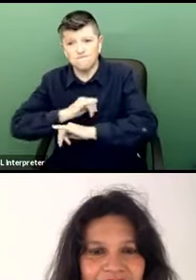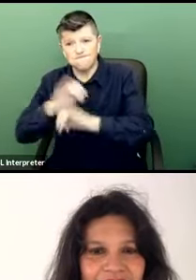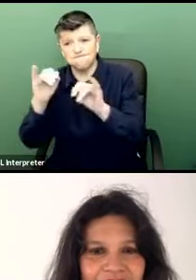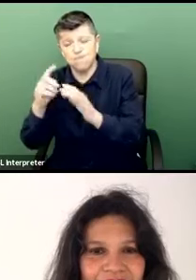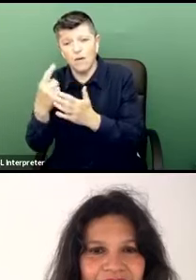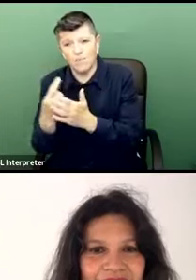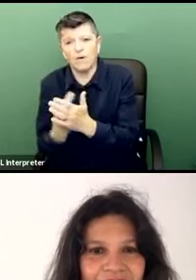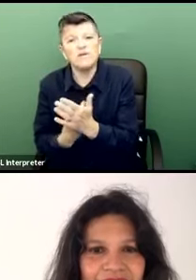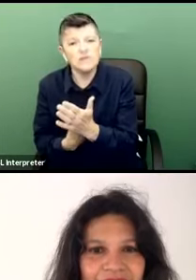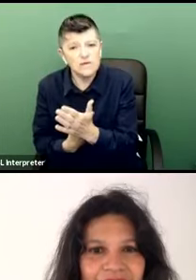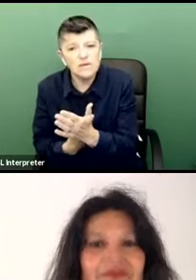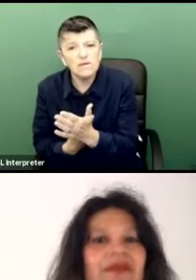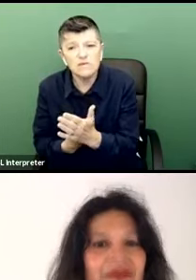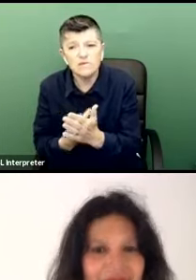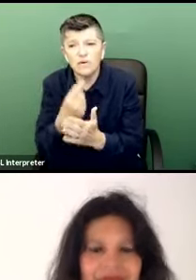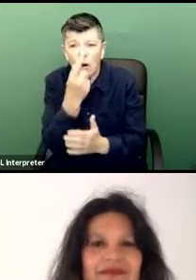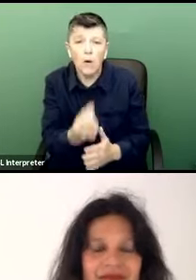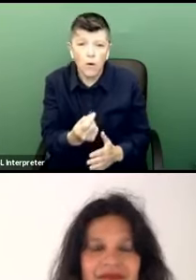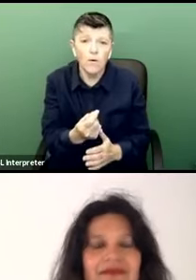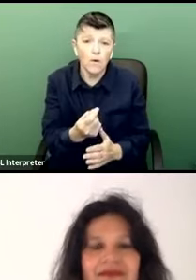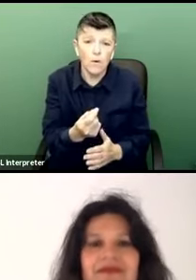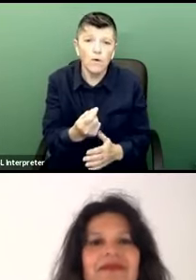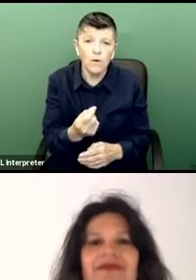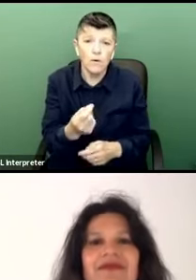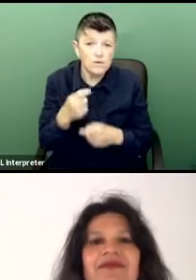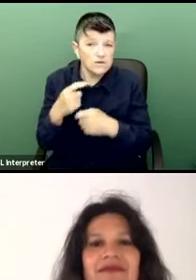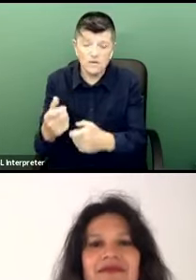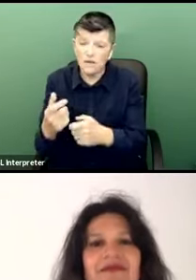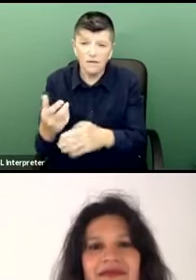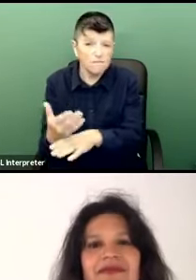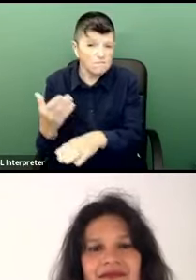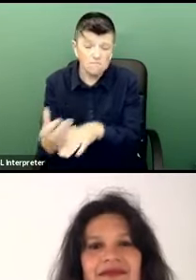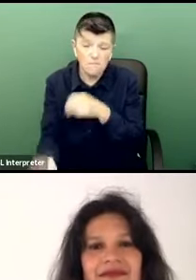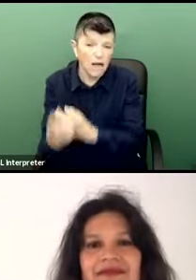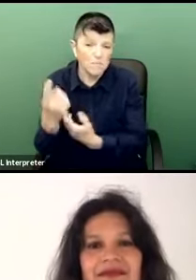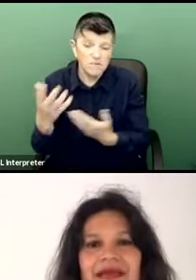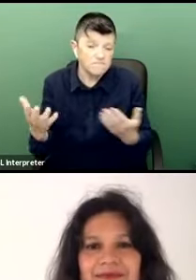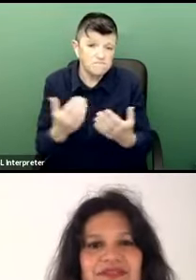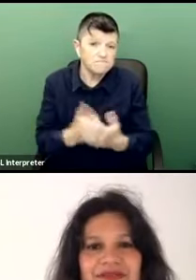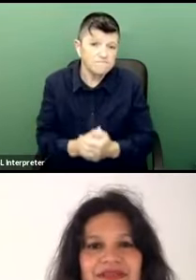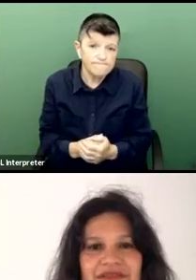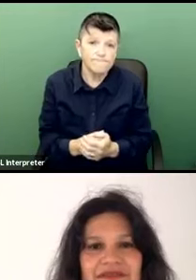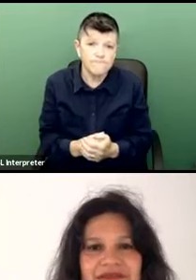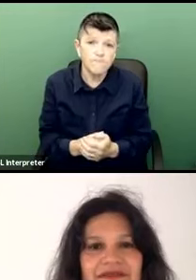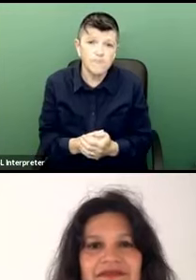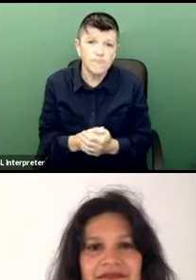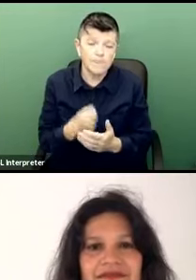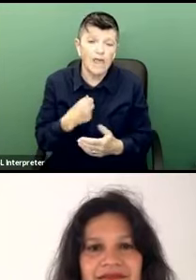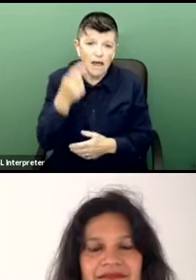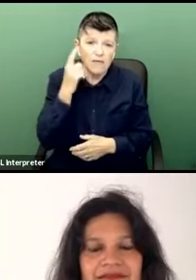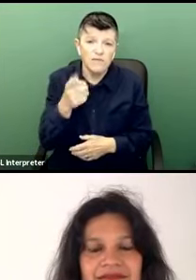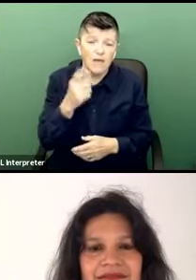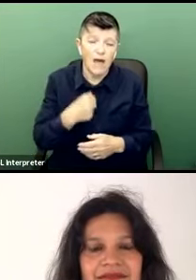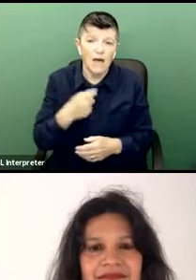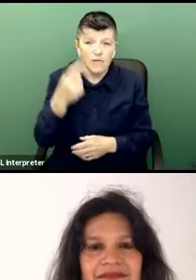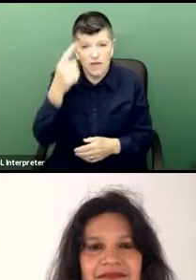a negative thing. So I think Lee is right to emphasise that there are problems, there are benefits too and